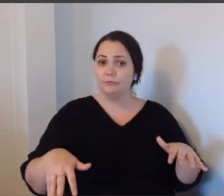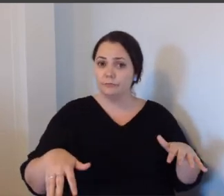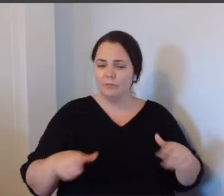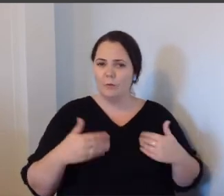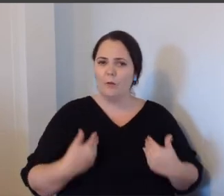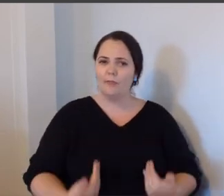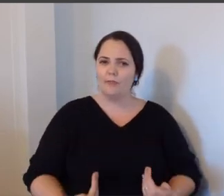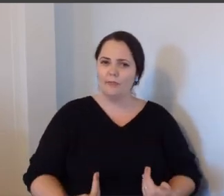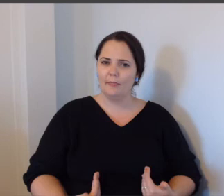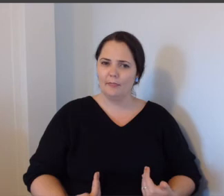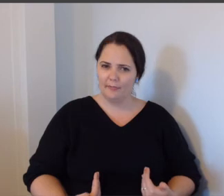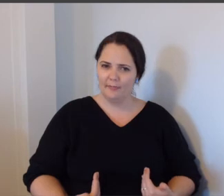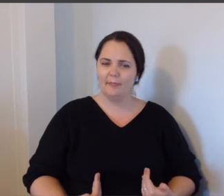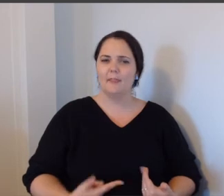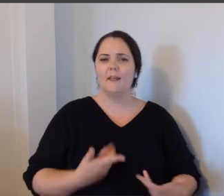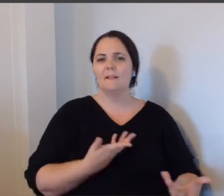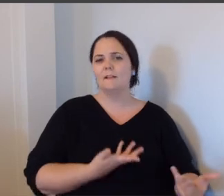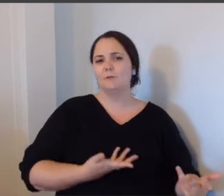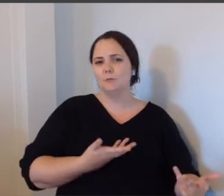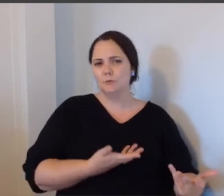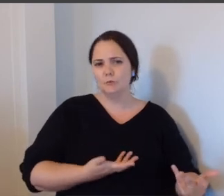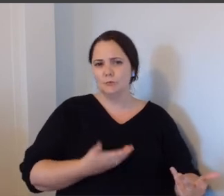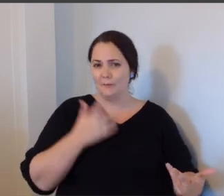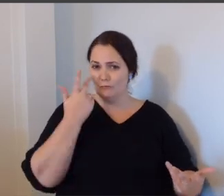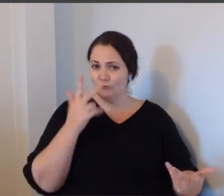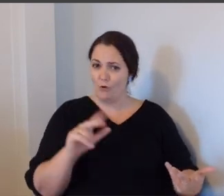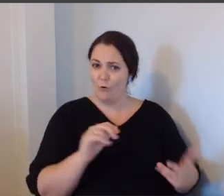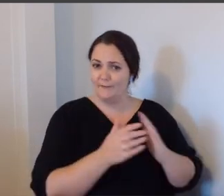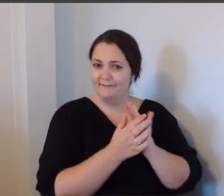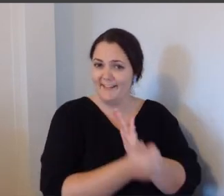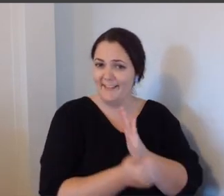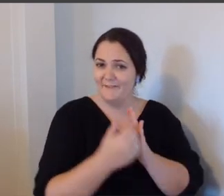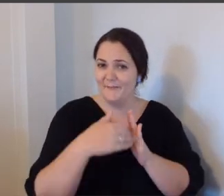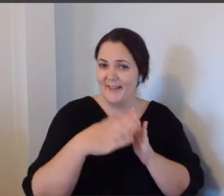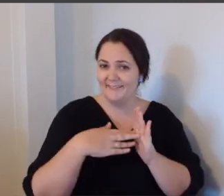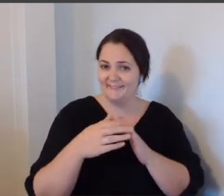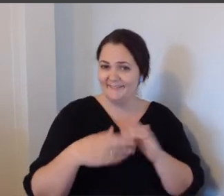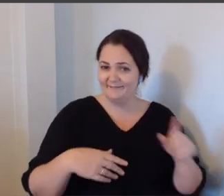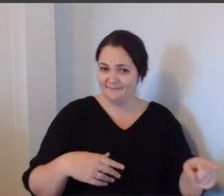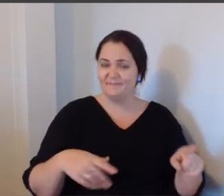skill. She's also offering herself as a beautiful object to be looked at something to be enjoyed and